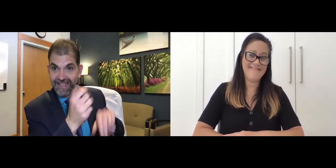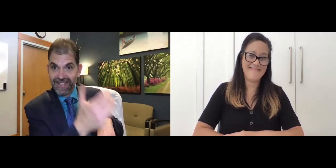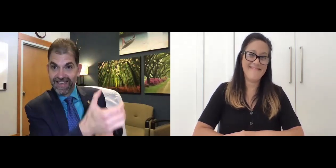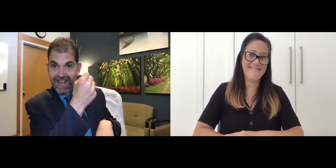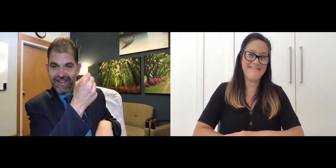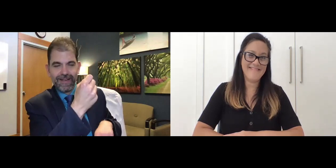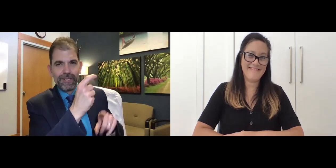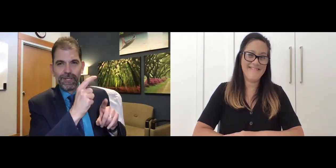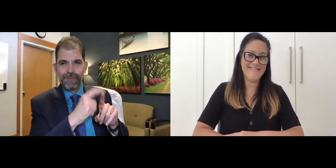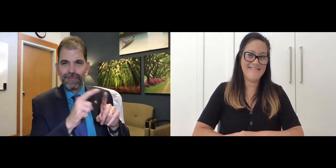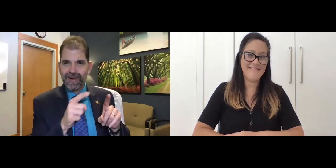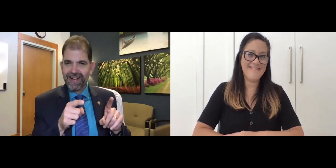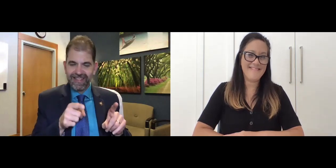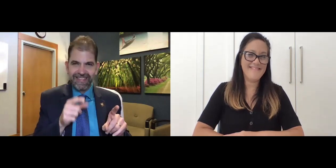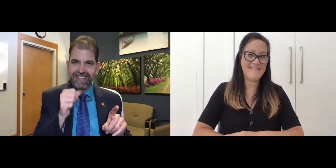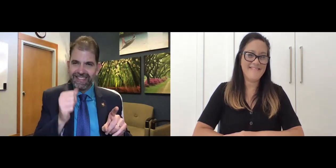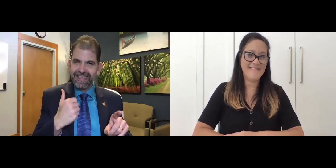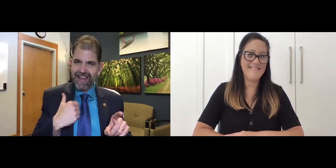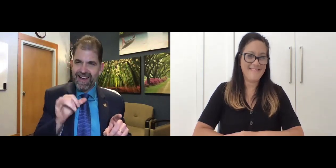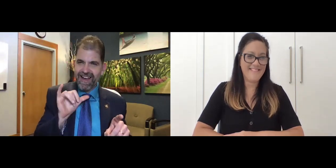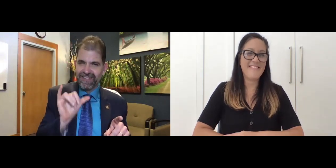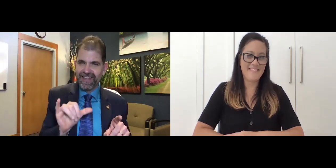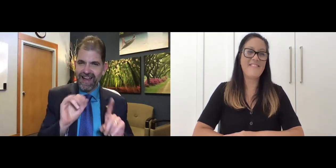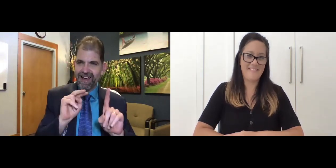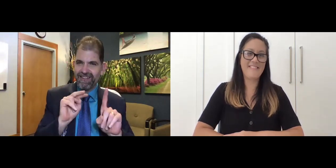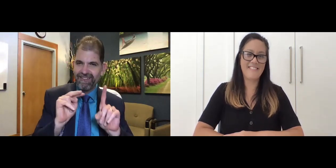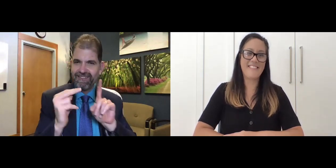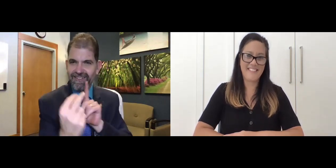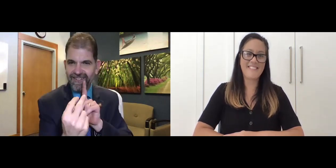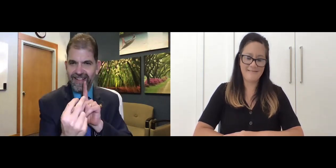He could have found it on the shelf but there it was in someone else's cart.